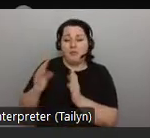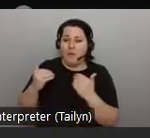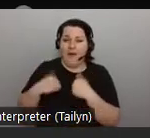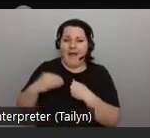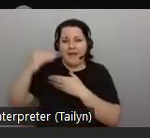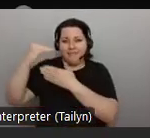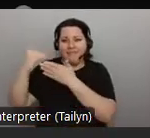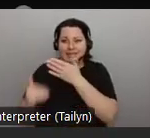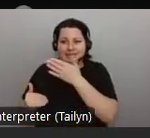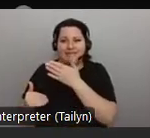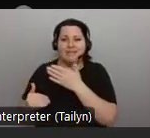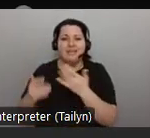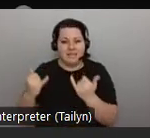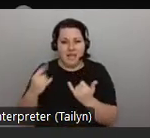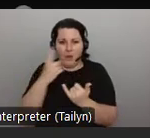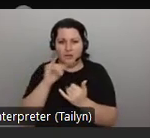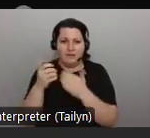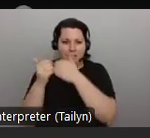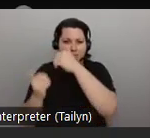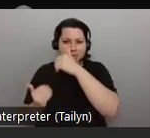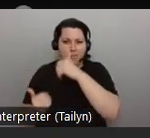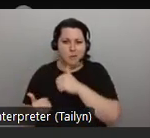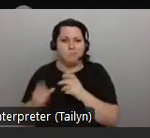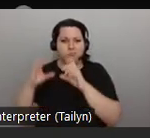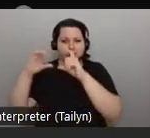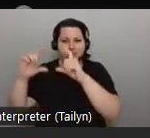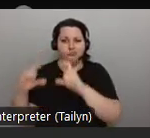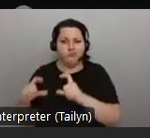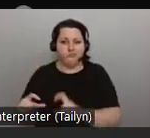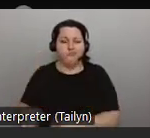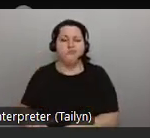checker on the right. And it looks like they've updated